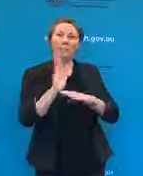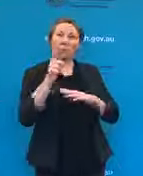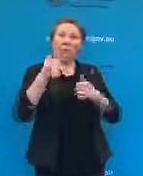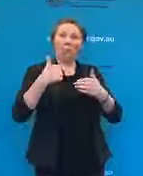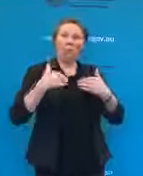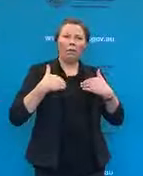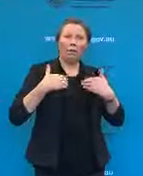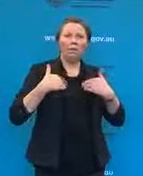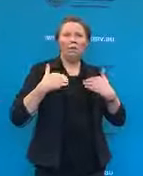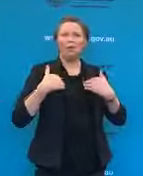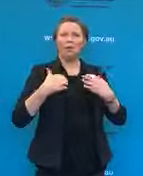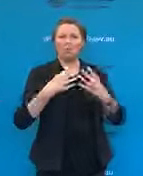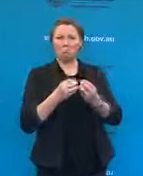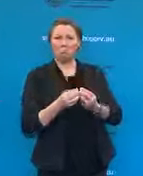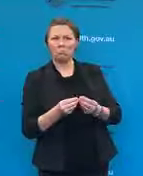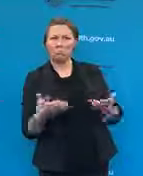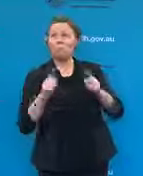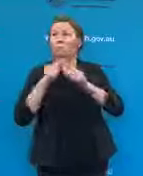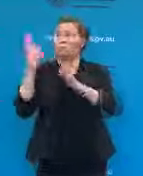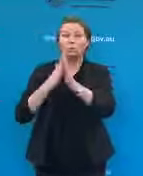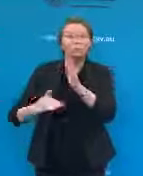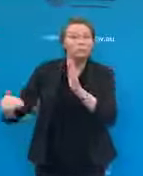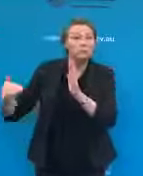control of a virus like New Zealand and obviously if everyone knows who have